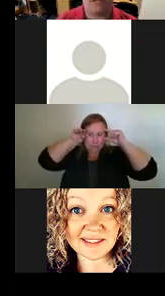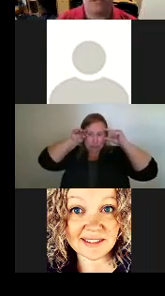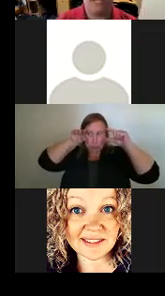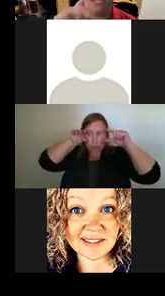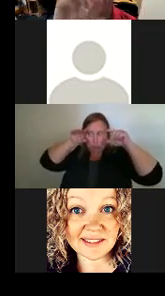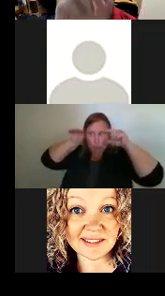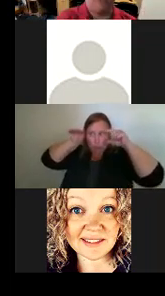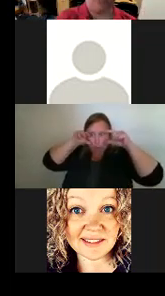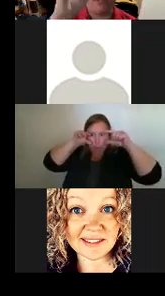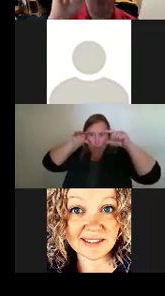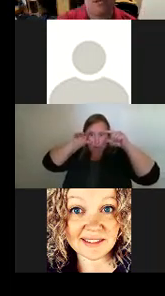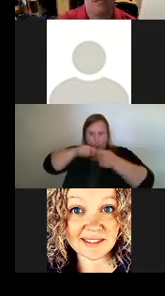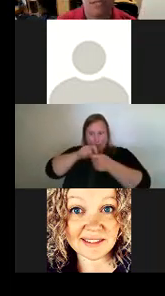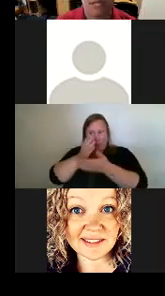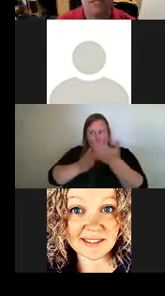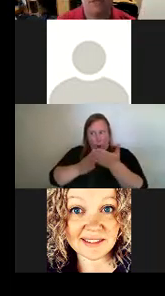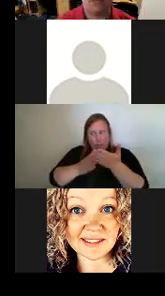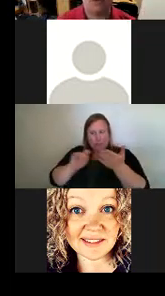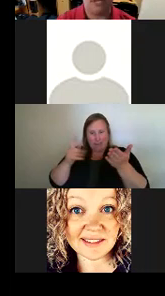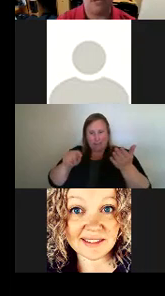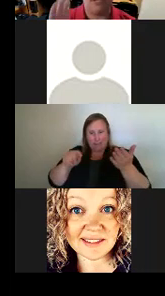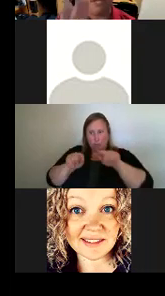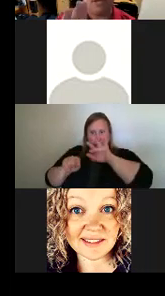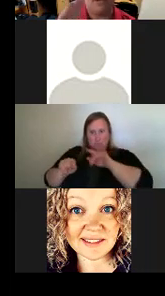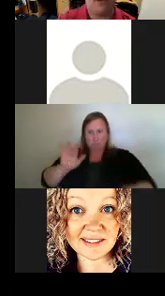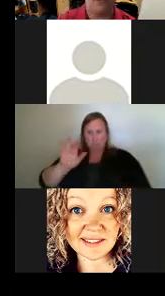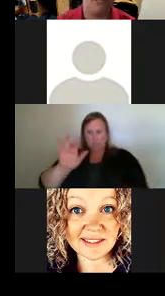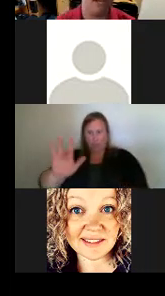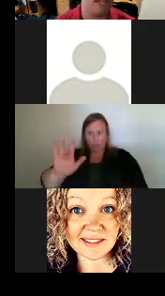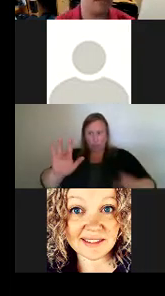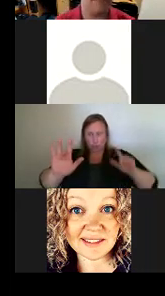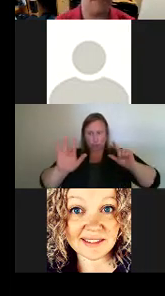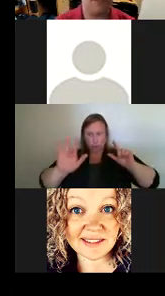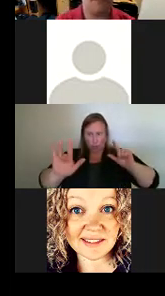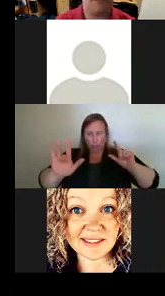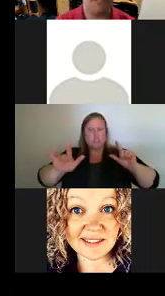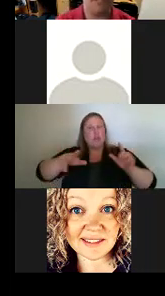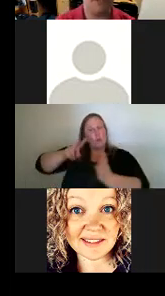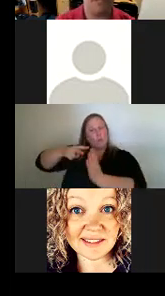WHEN YOU TOUCH ON THE TEXT, IT WILL READ OUT LOUD. IT HAS OTHER FEATURES BUILT IN.